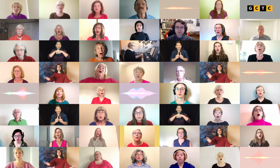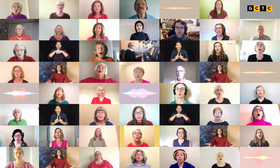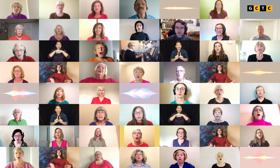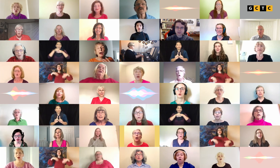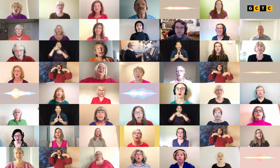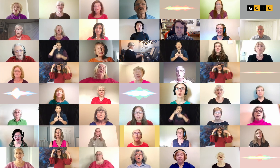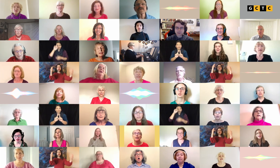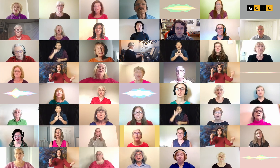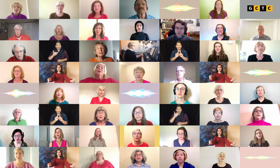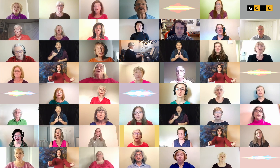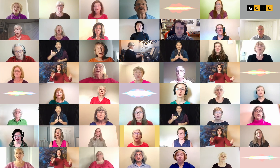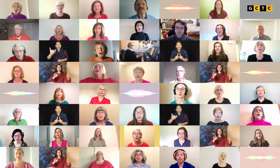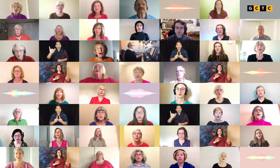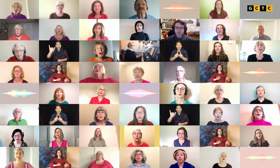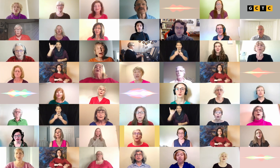H: through all eternity